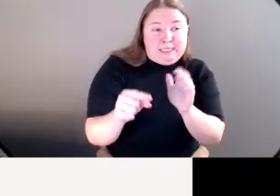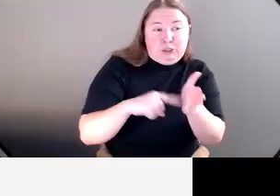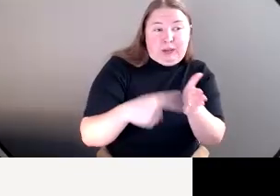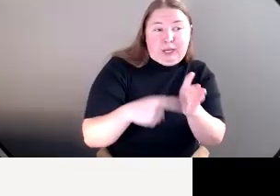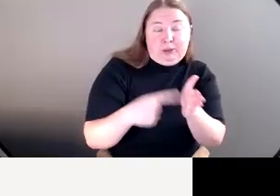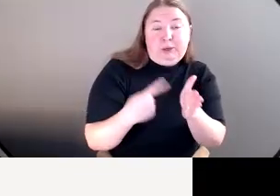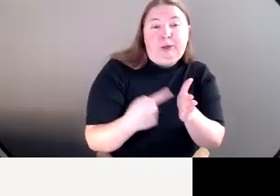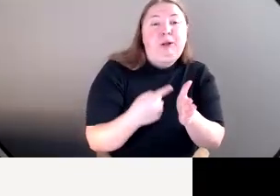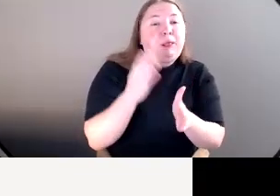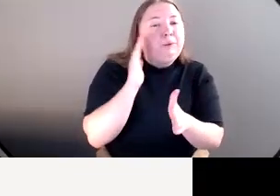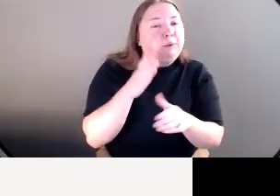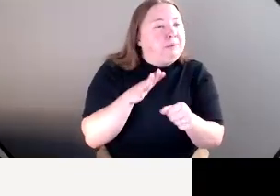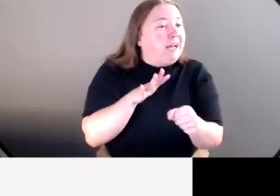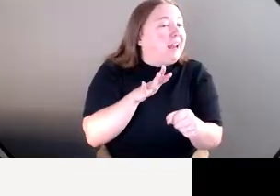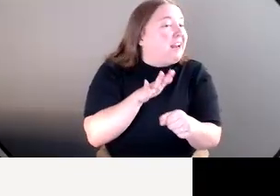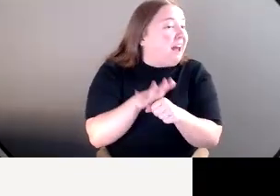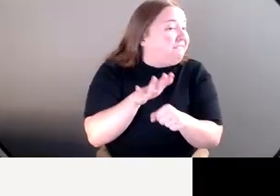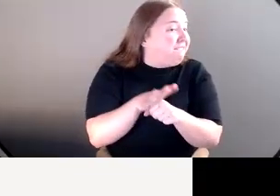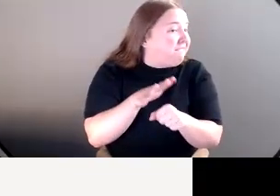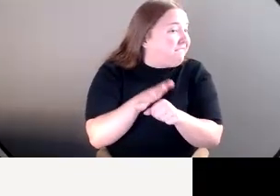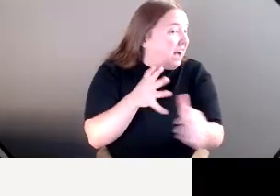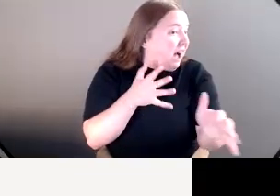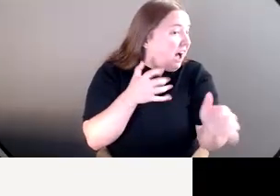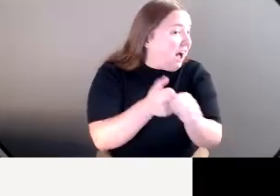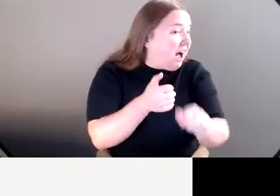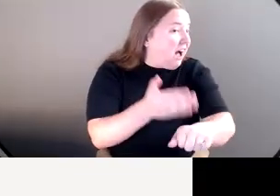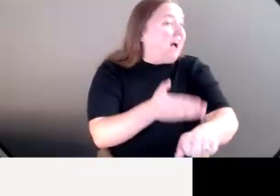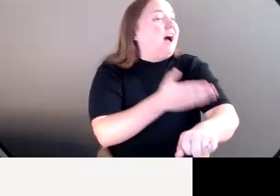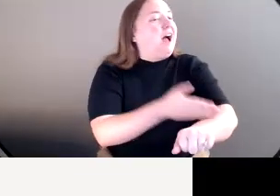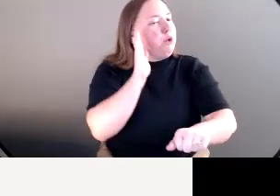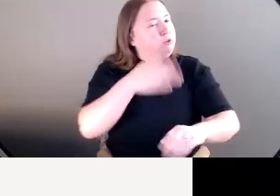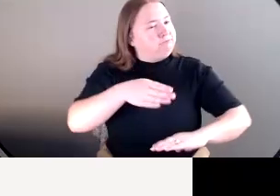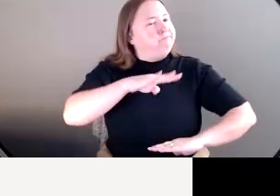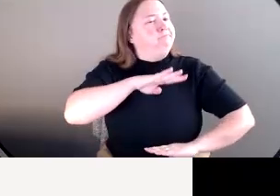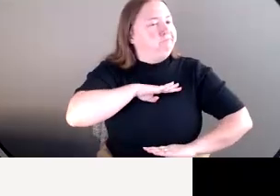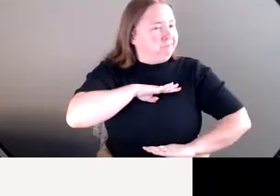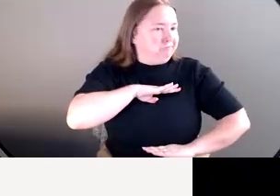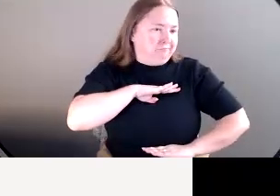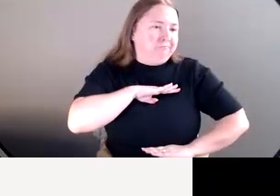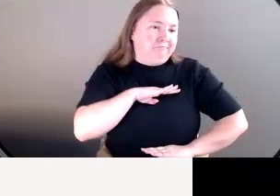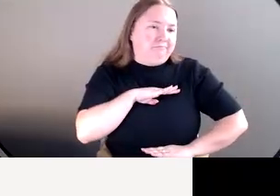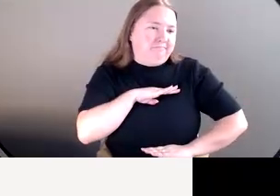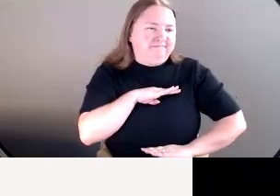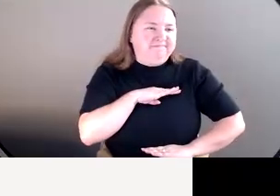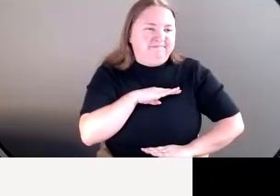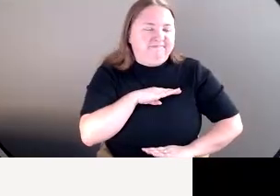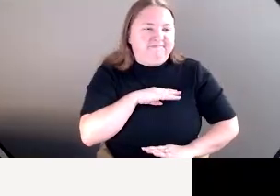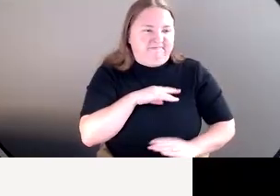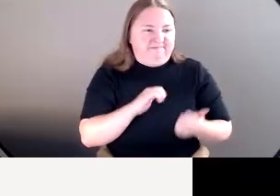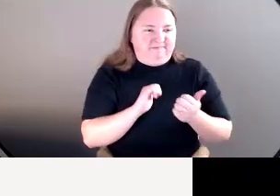there'll be enough upgrades to it where it will satisfy how most people will use it,